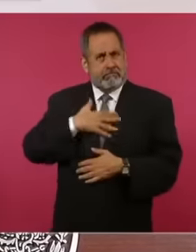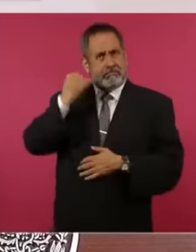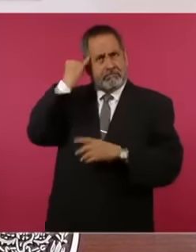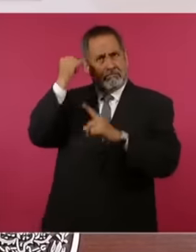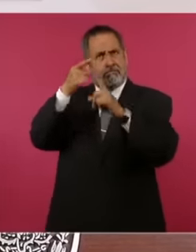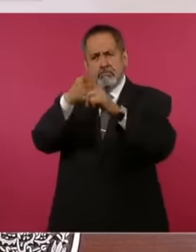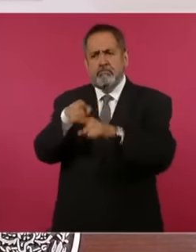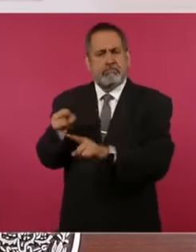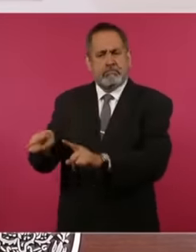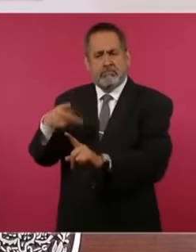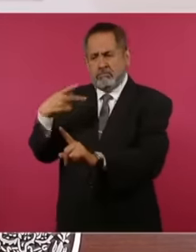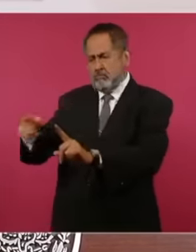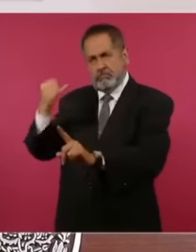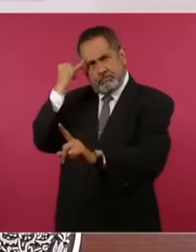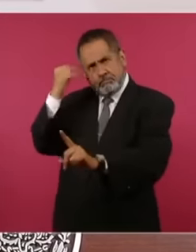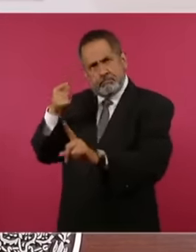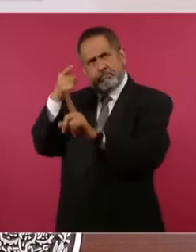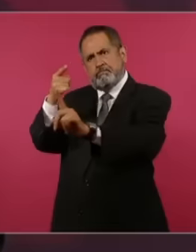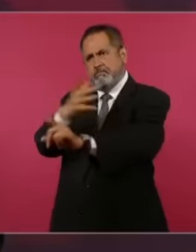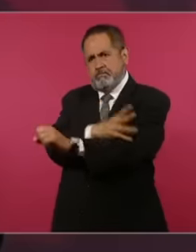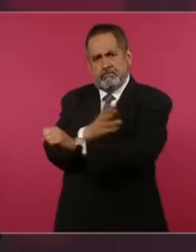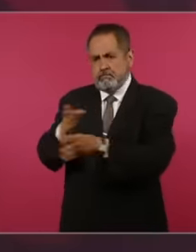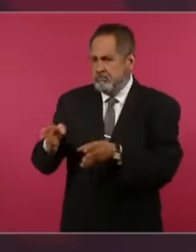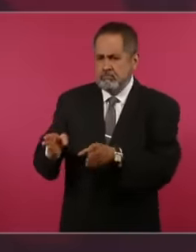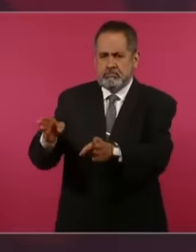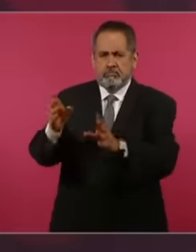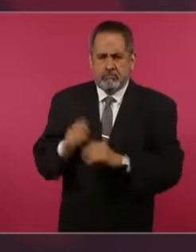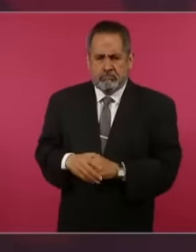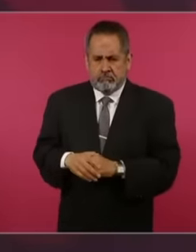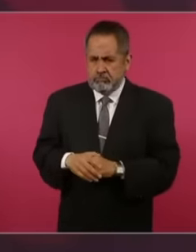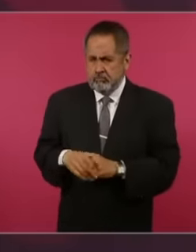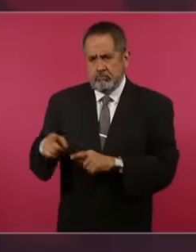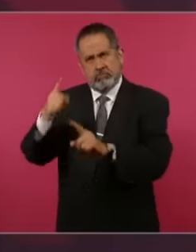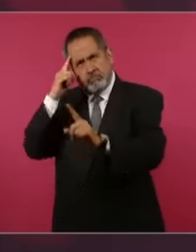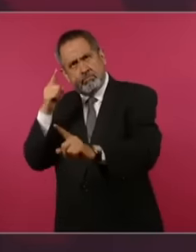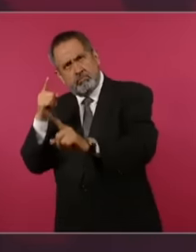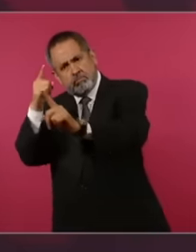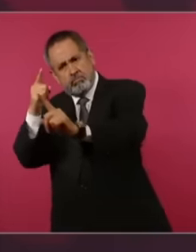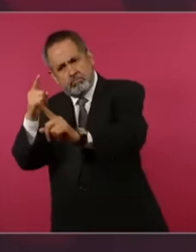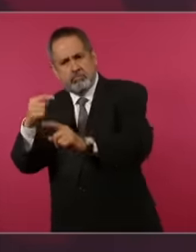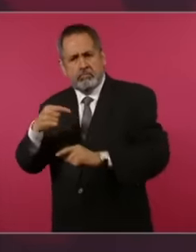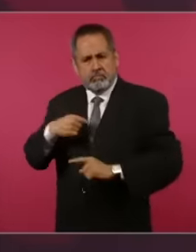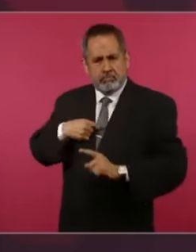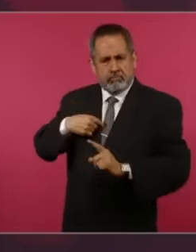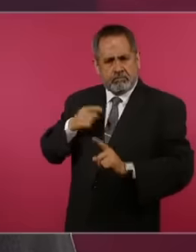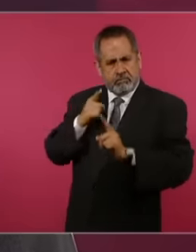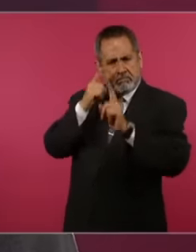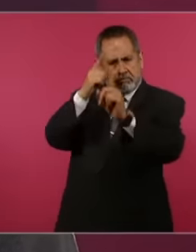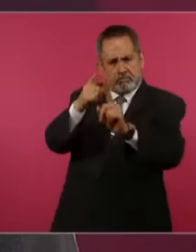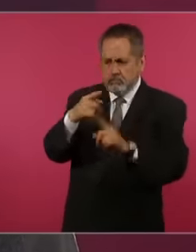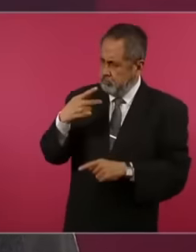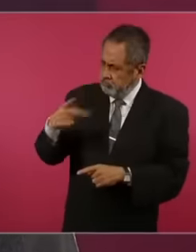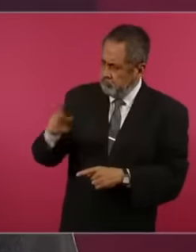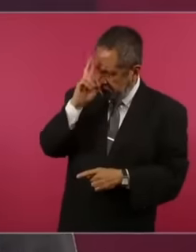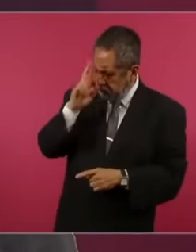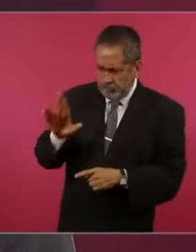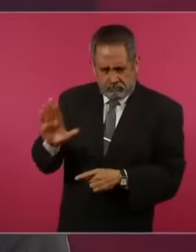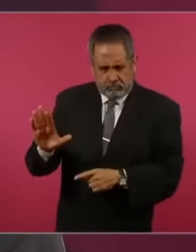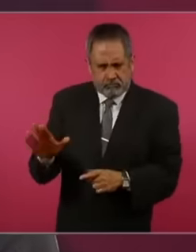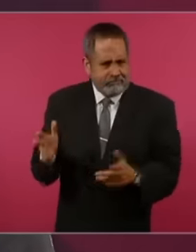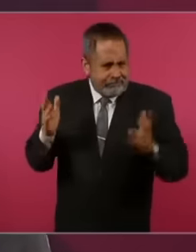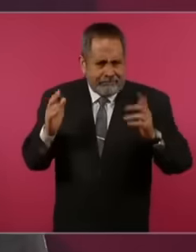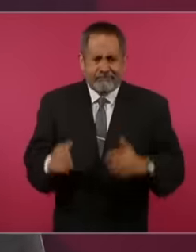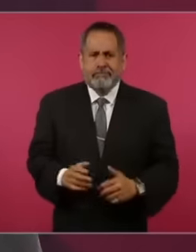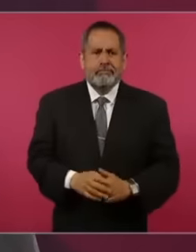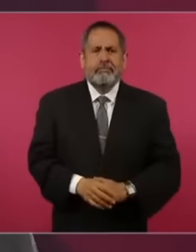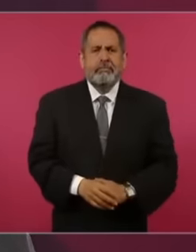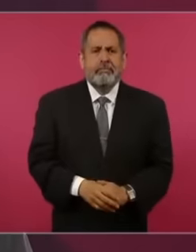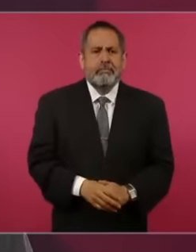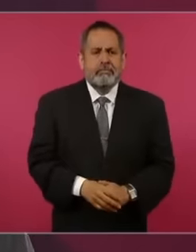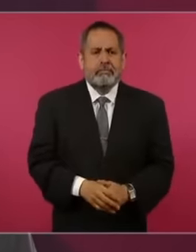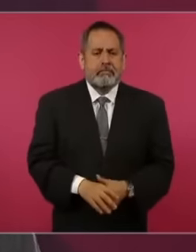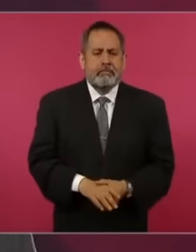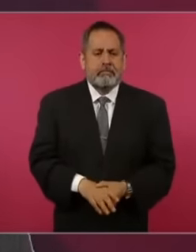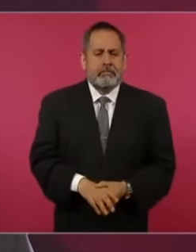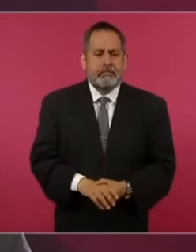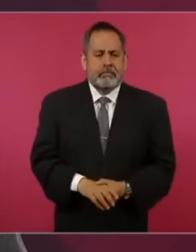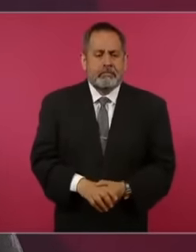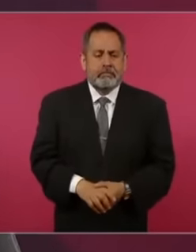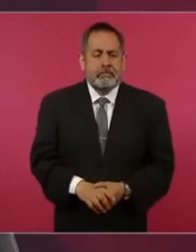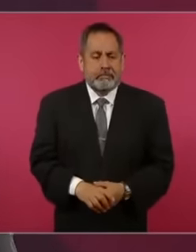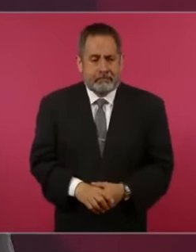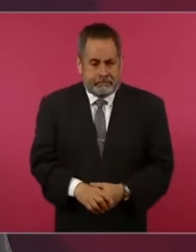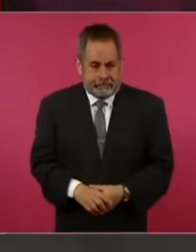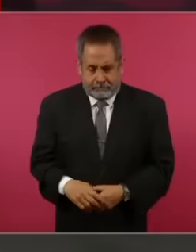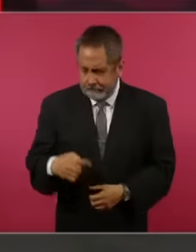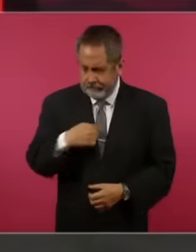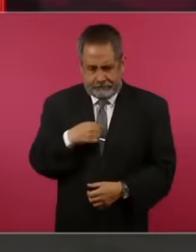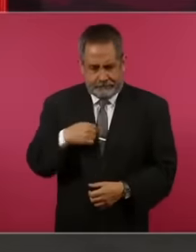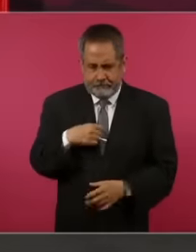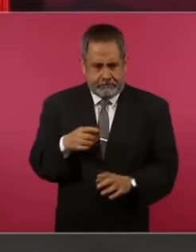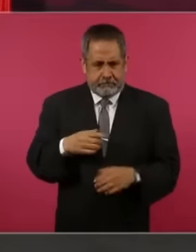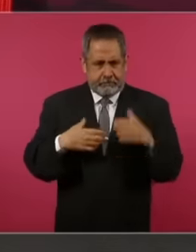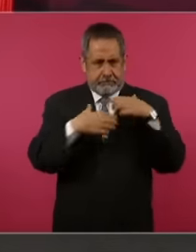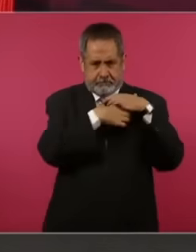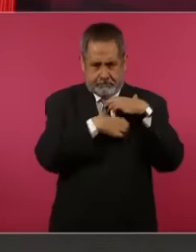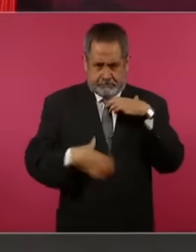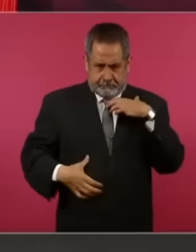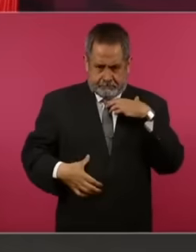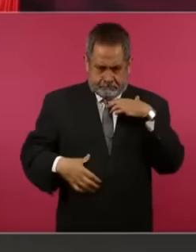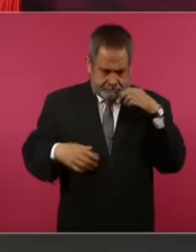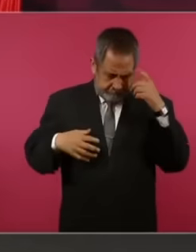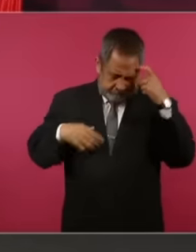like her just like Claudia and this one and I'm going to give him the band and